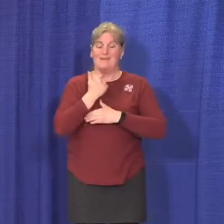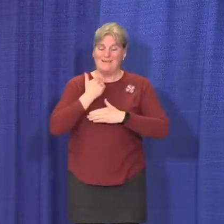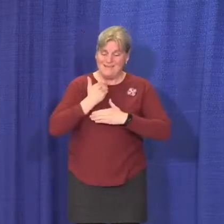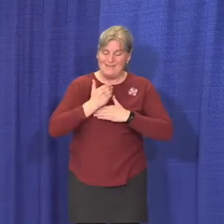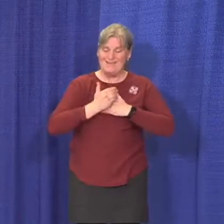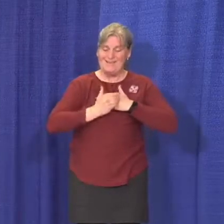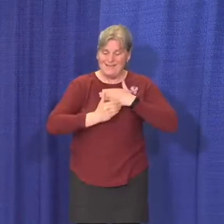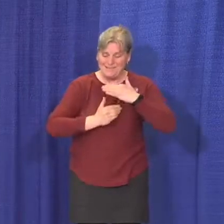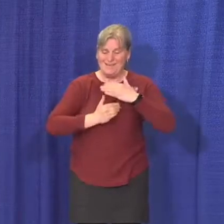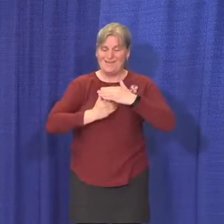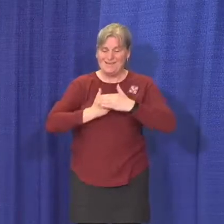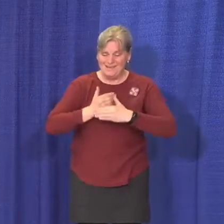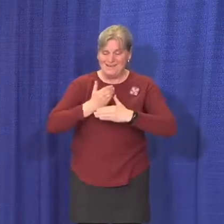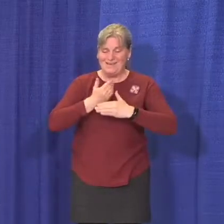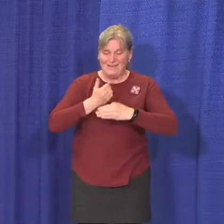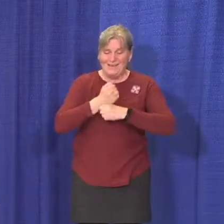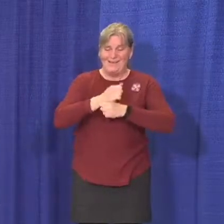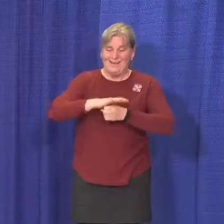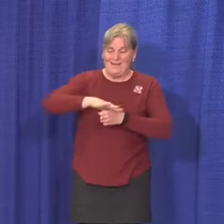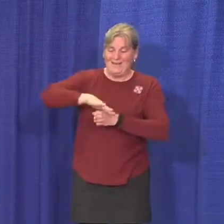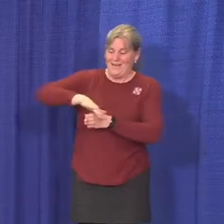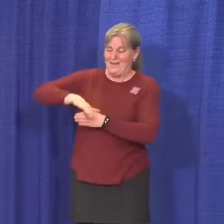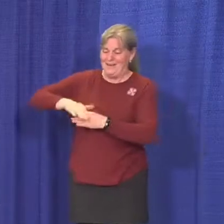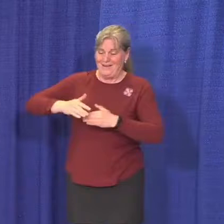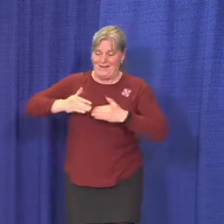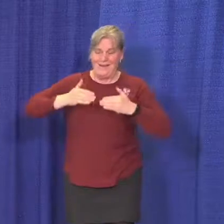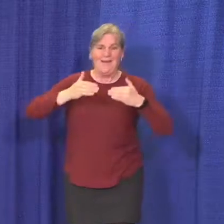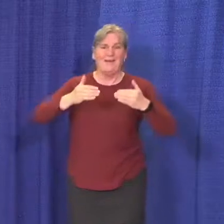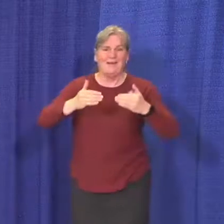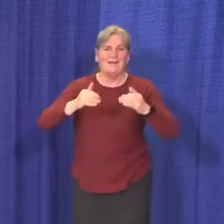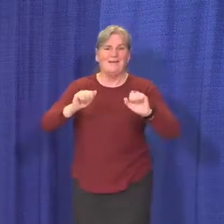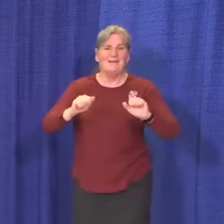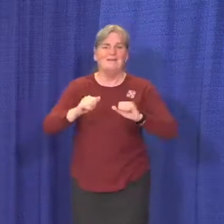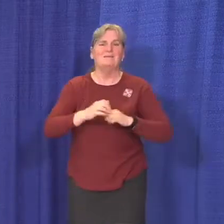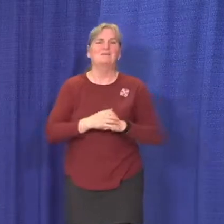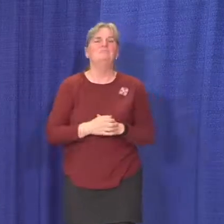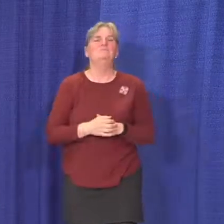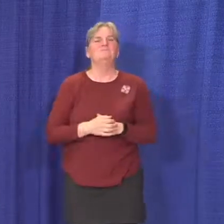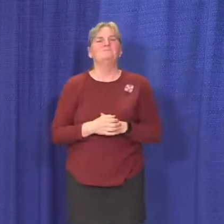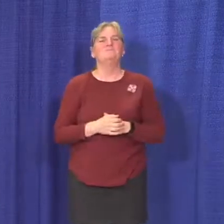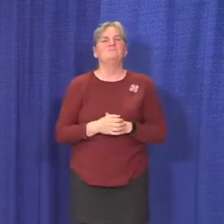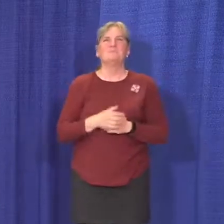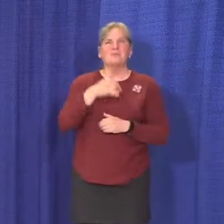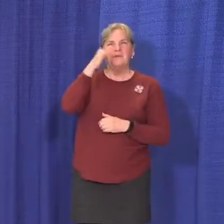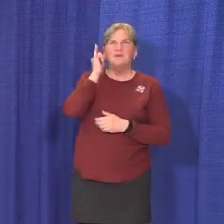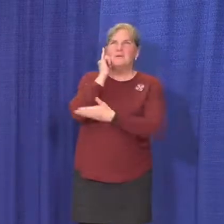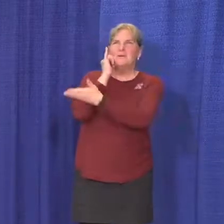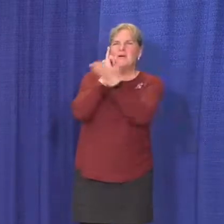will allow us to move beyond pandemic.